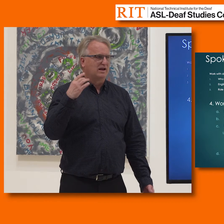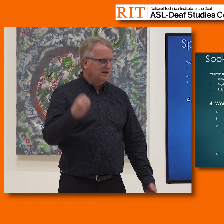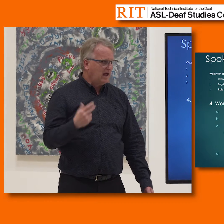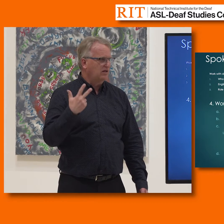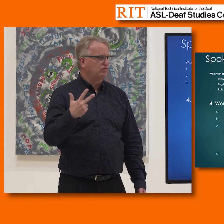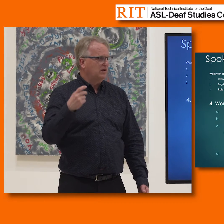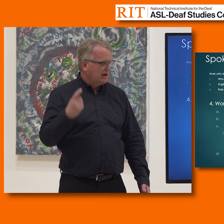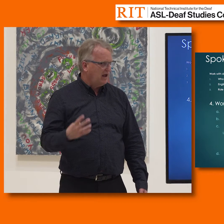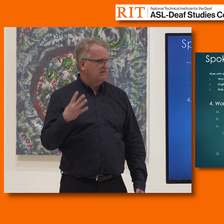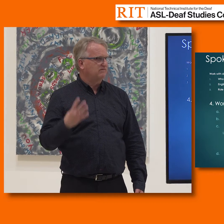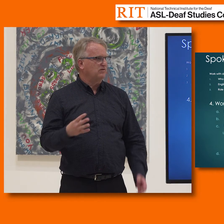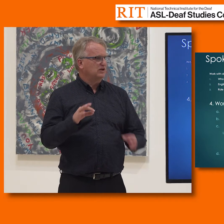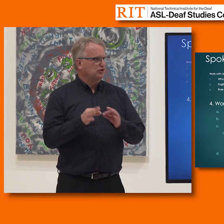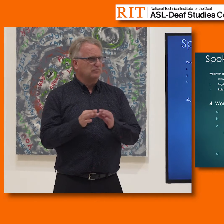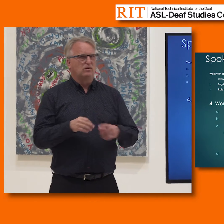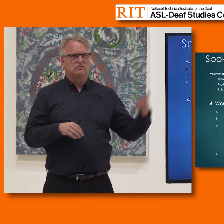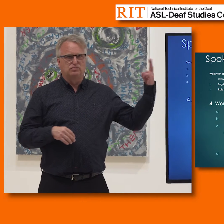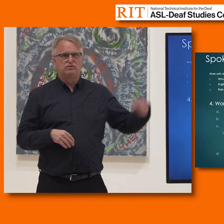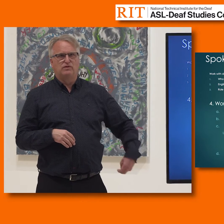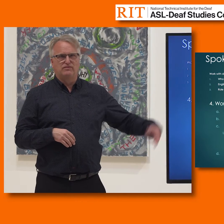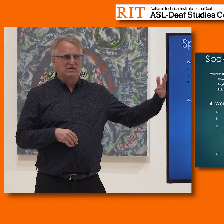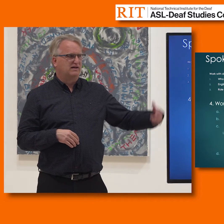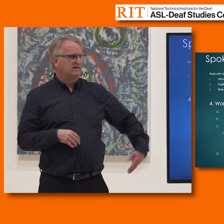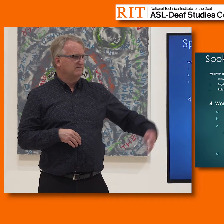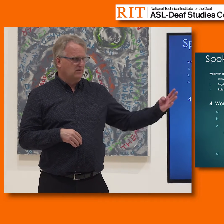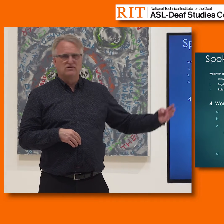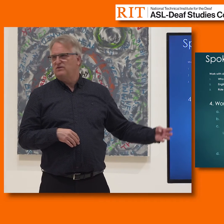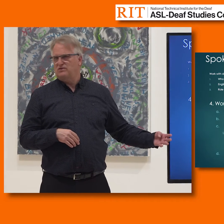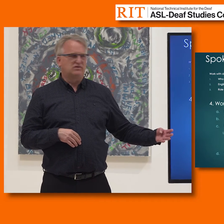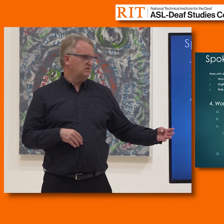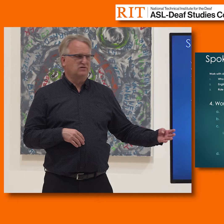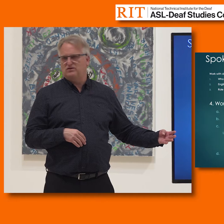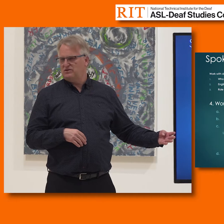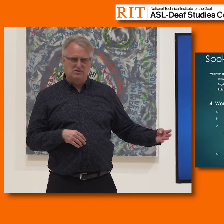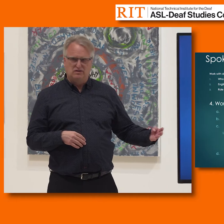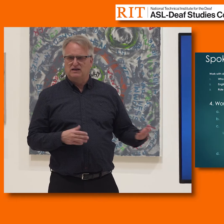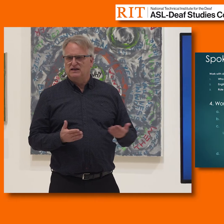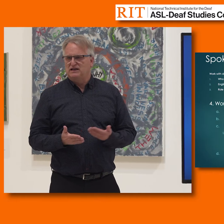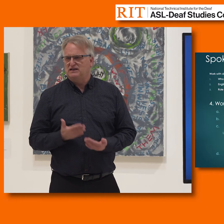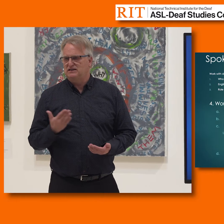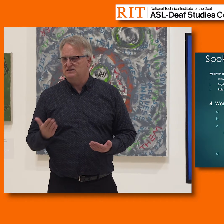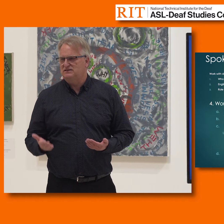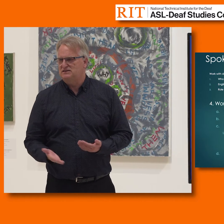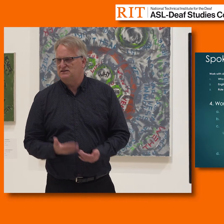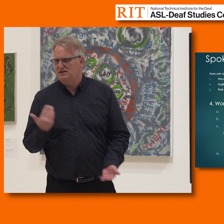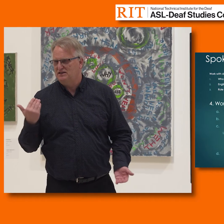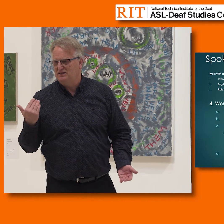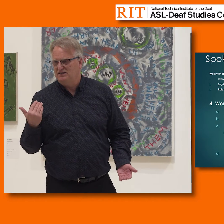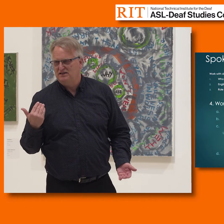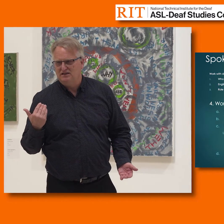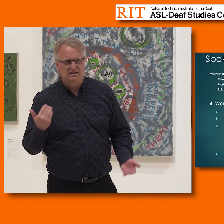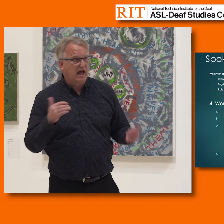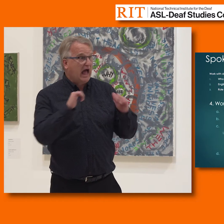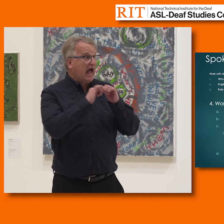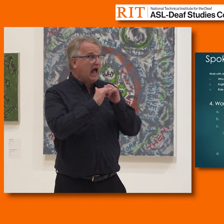It's either numerical or it's alphabetical so that the points can be referenced specifically. It's more easily accessible to everyone,